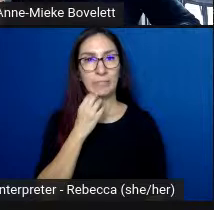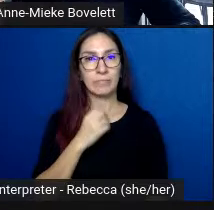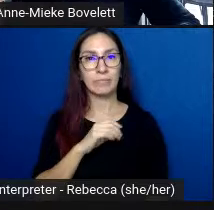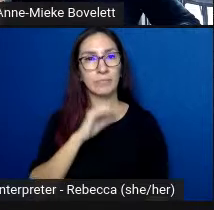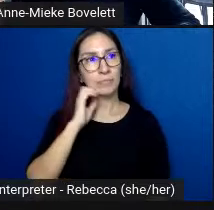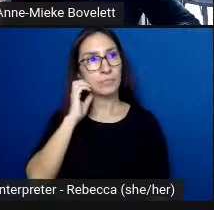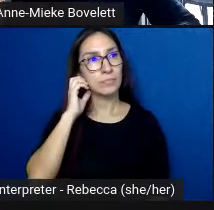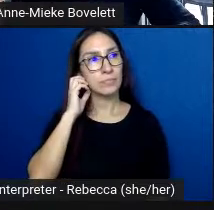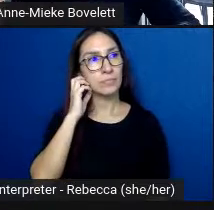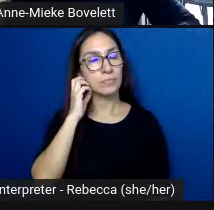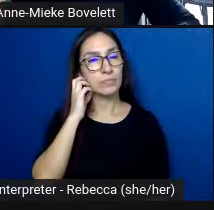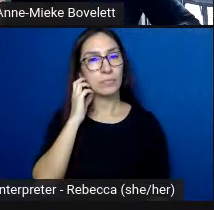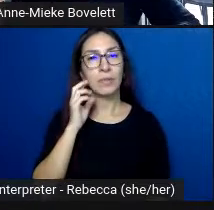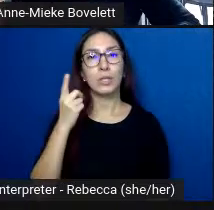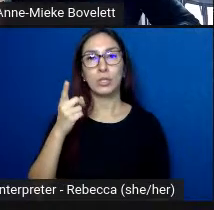Picca Neri: You are